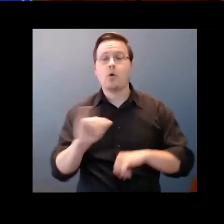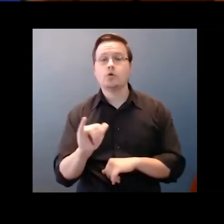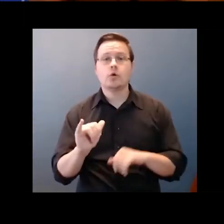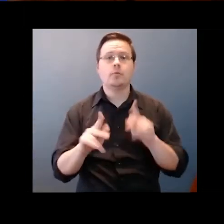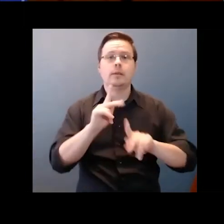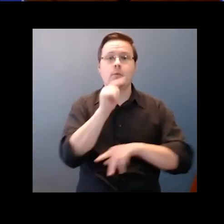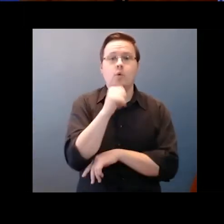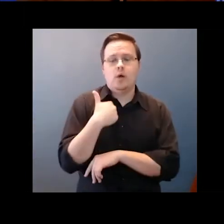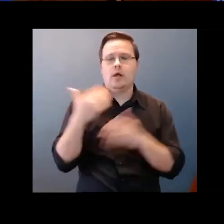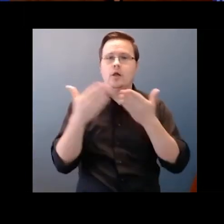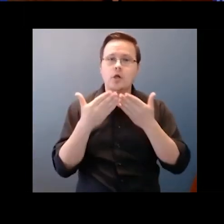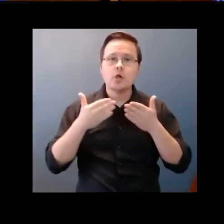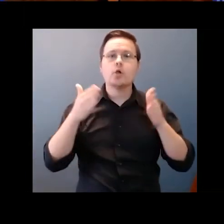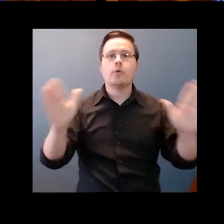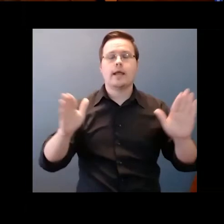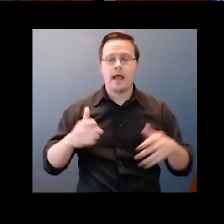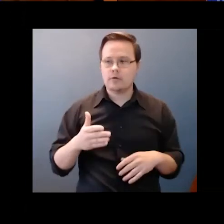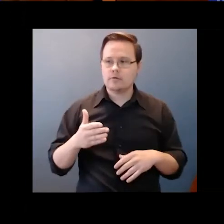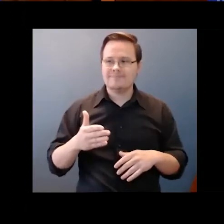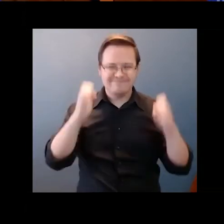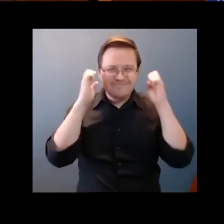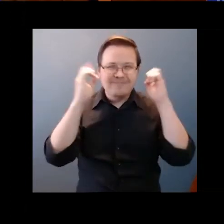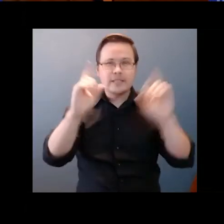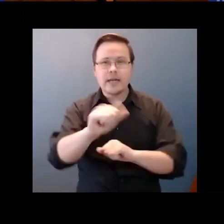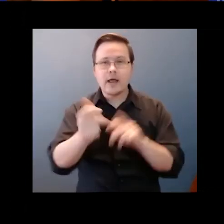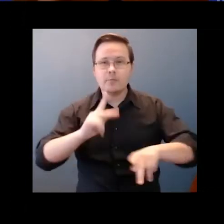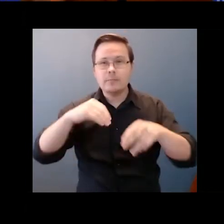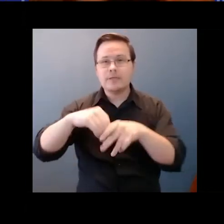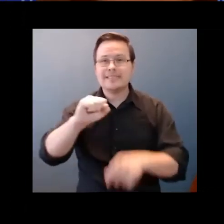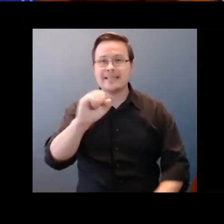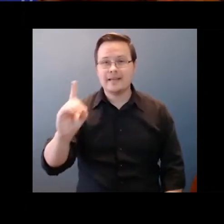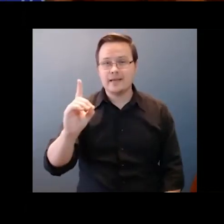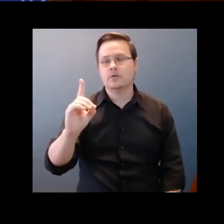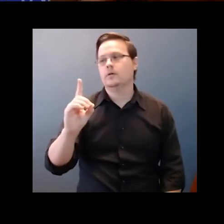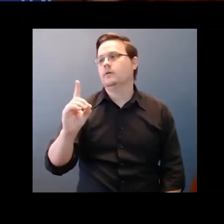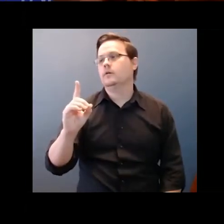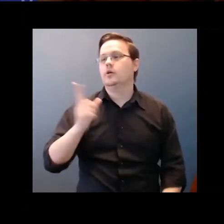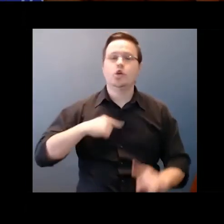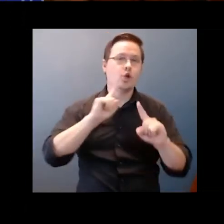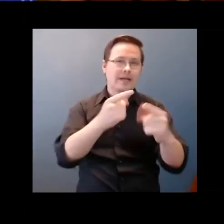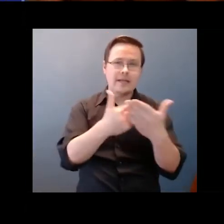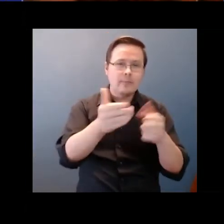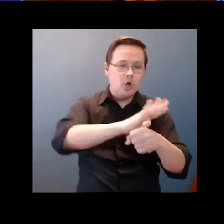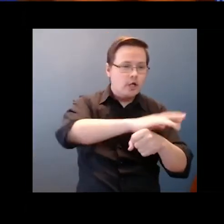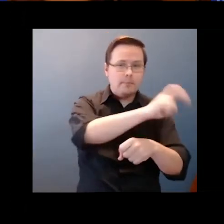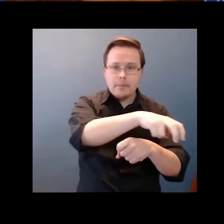publicly educating others in San Diego, going from neighborhood to neighborhood. We went, we went to mosques,